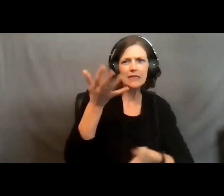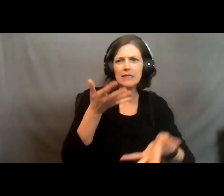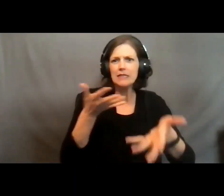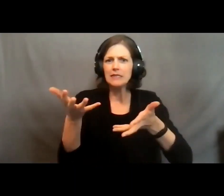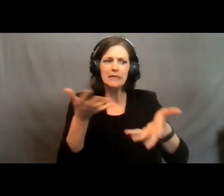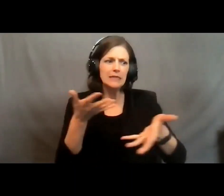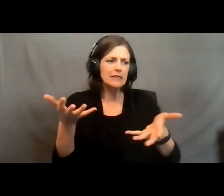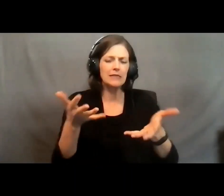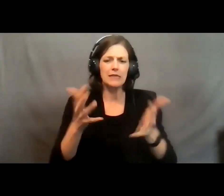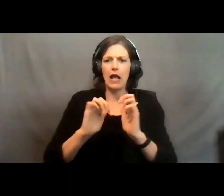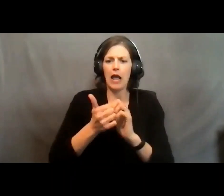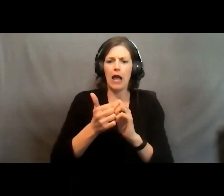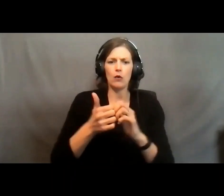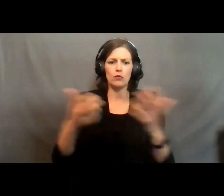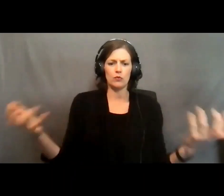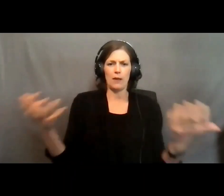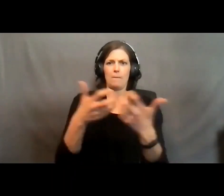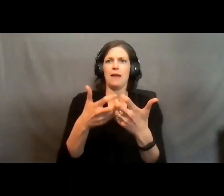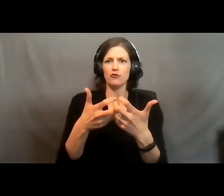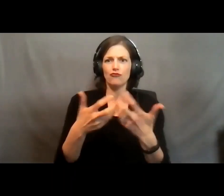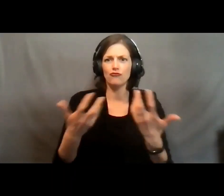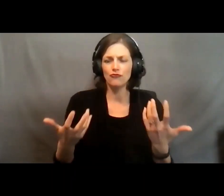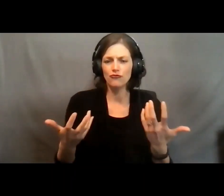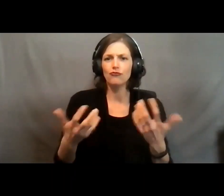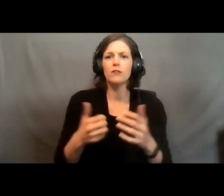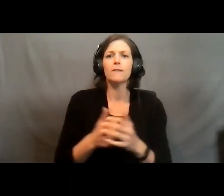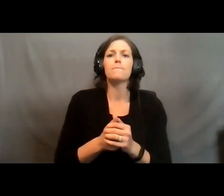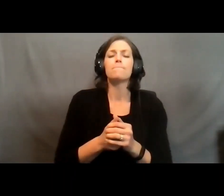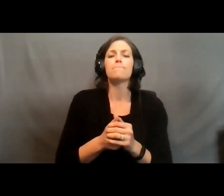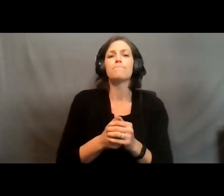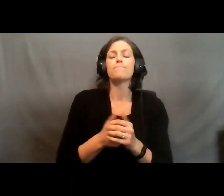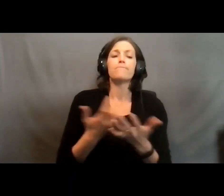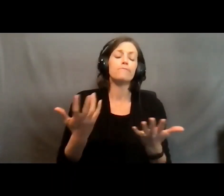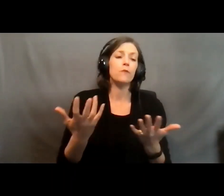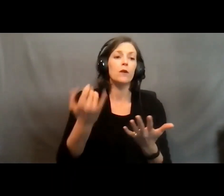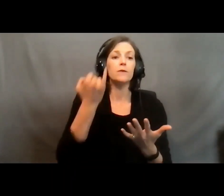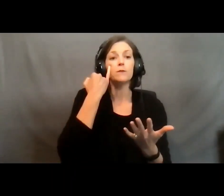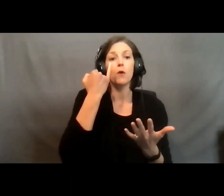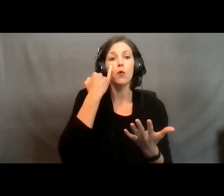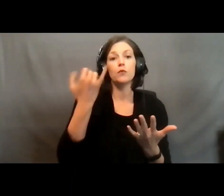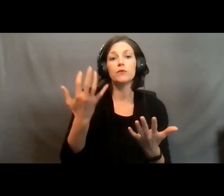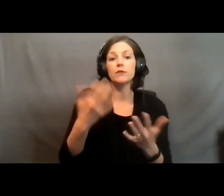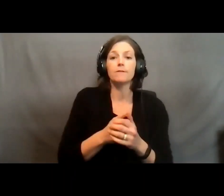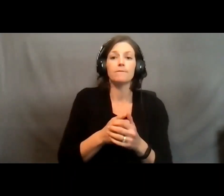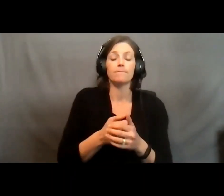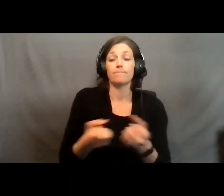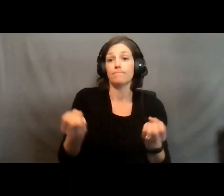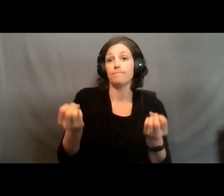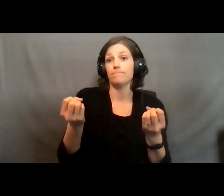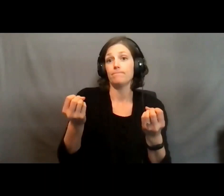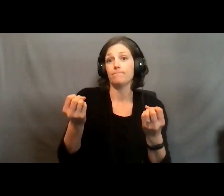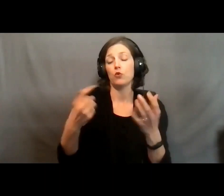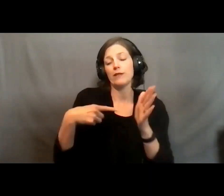13:34:50 in a role in a session. For example, for many, many years, many